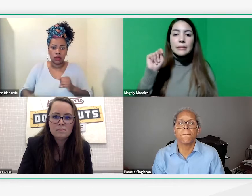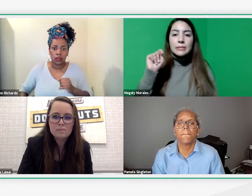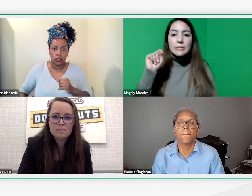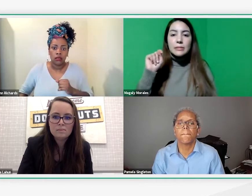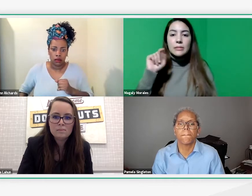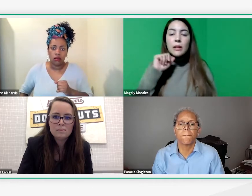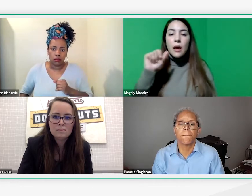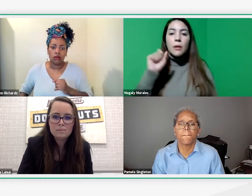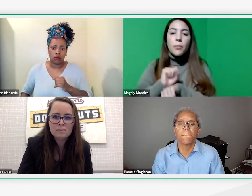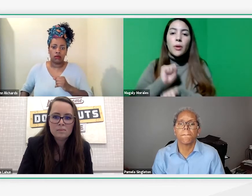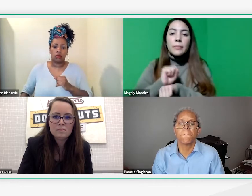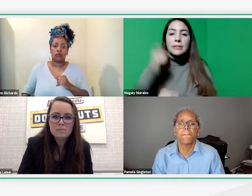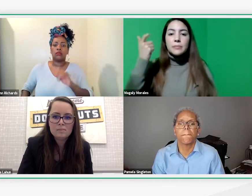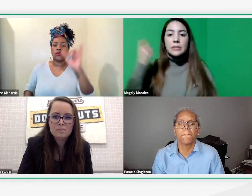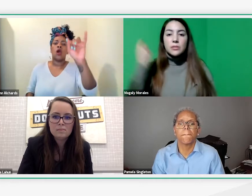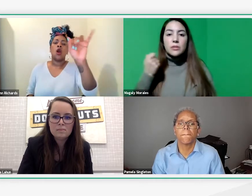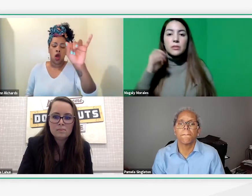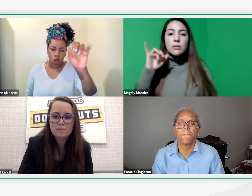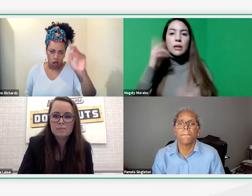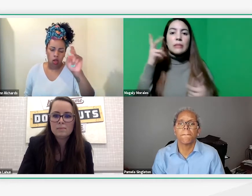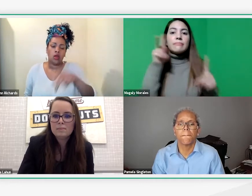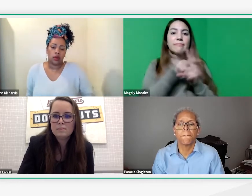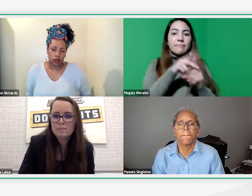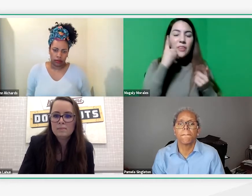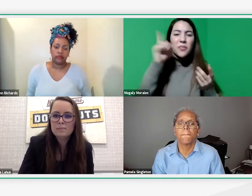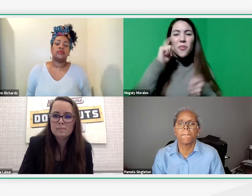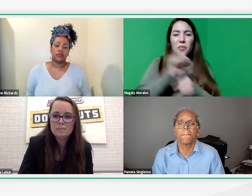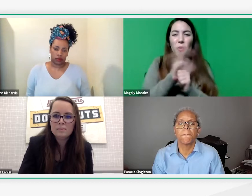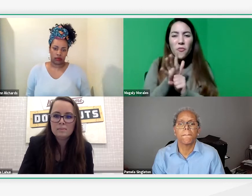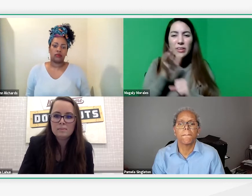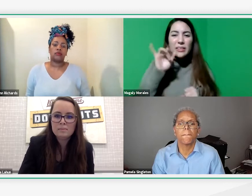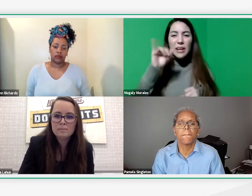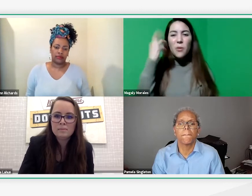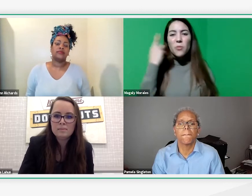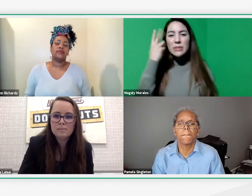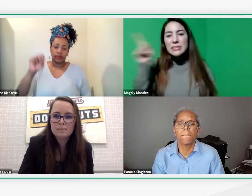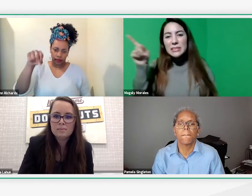It's for unemployment. So, you receive that from the government. So,